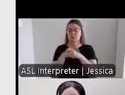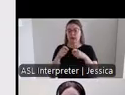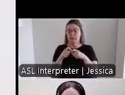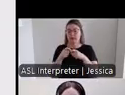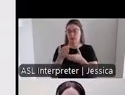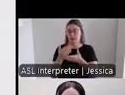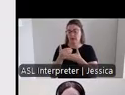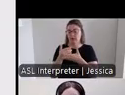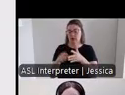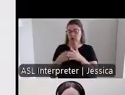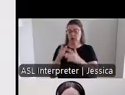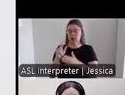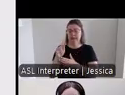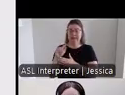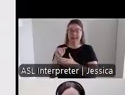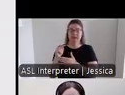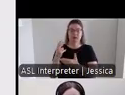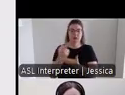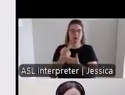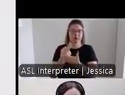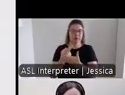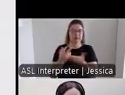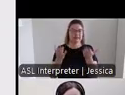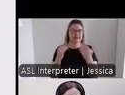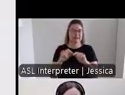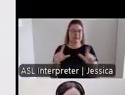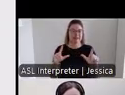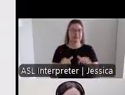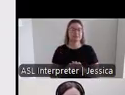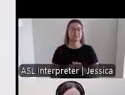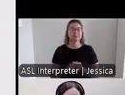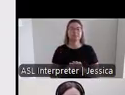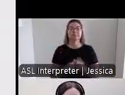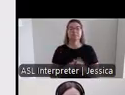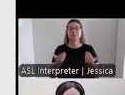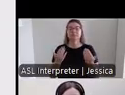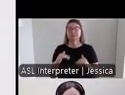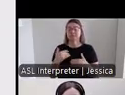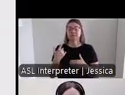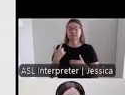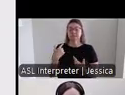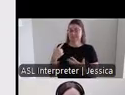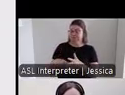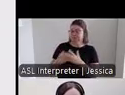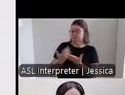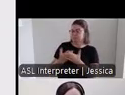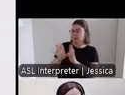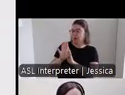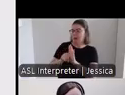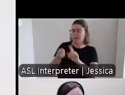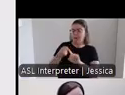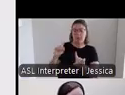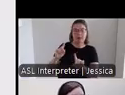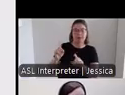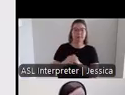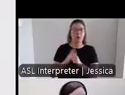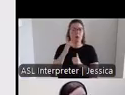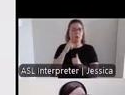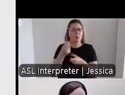Next slide, please. So let’s start with the background. What led us to this project?